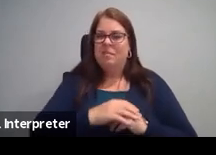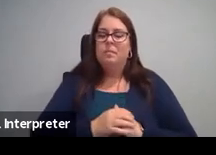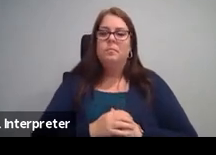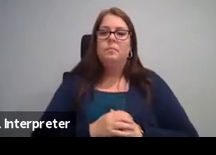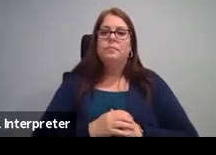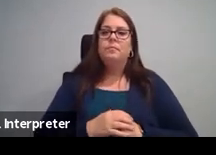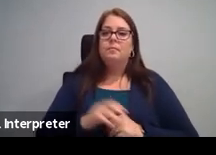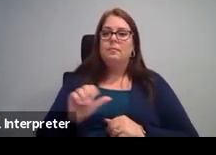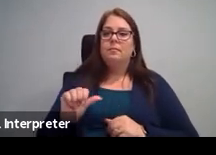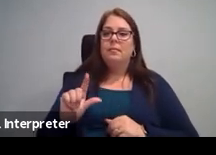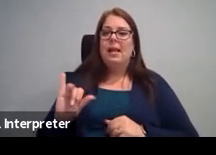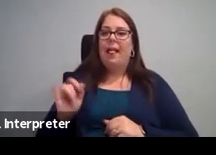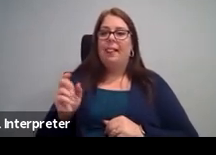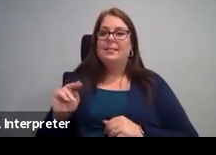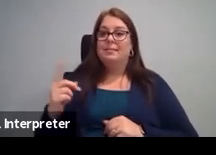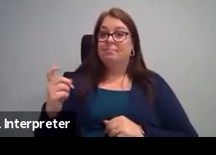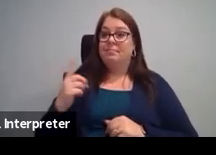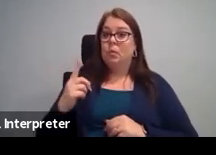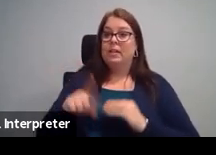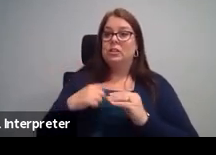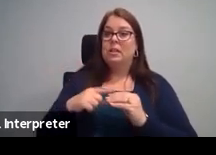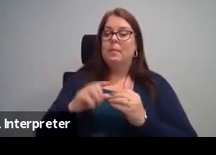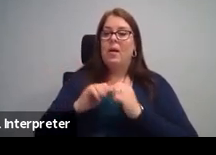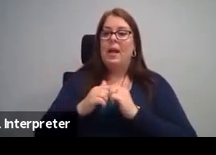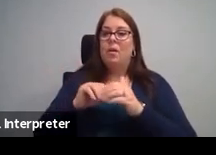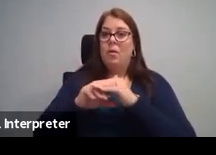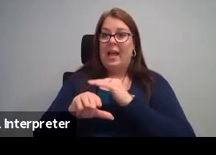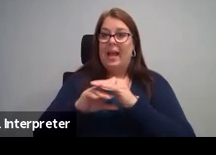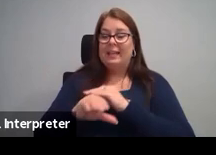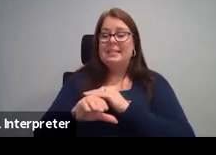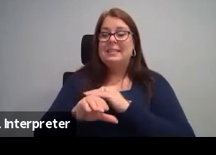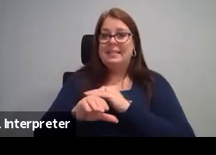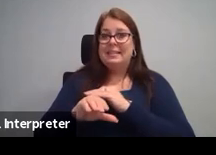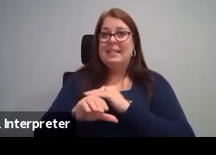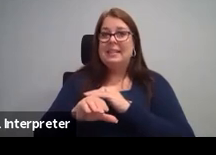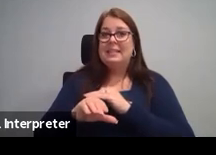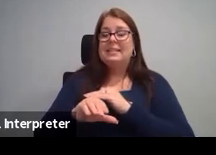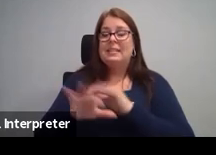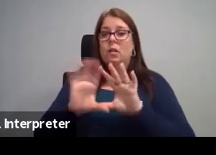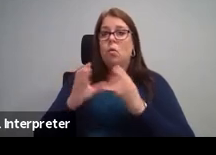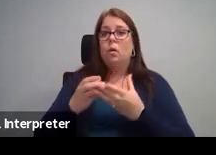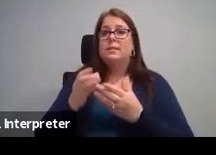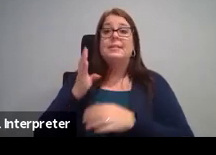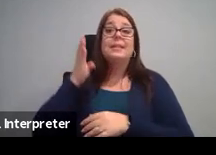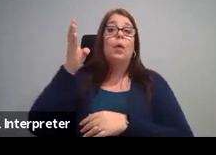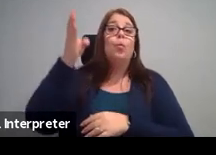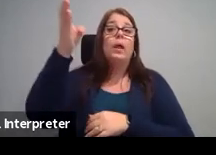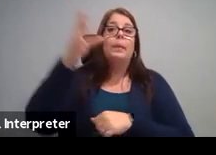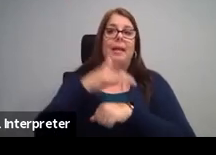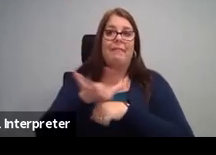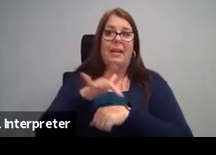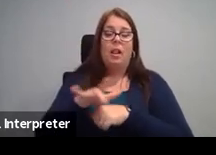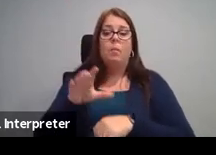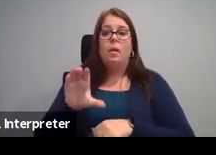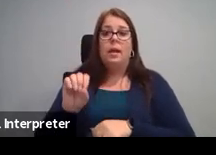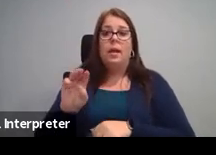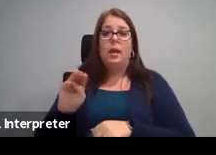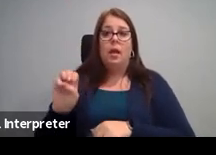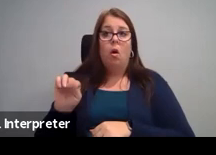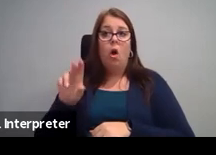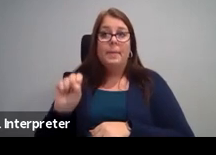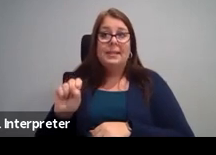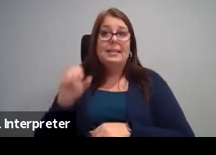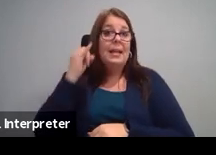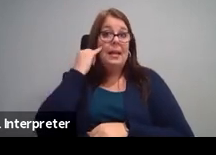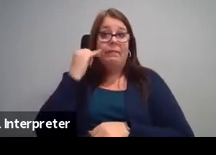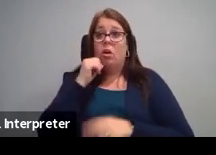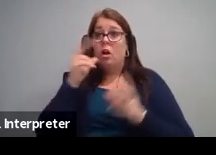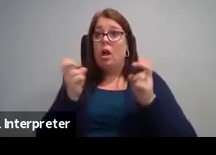Allison frenzel: The how they would access the ones that will be available in comments. And that's something that you know if they're not already up and there's not an active link we can get that out to the field through